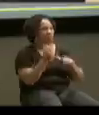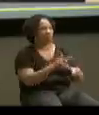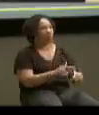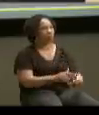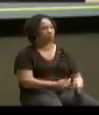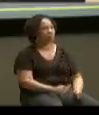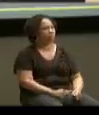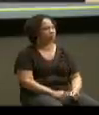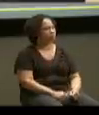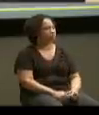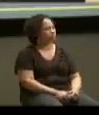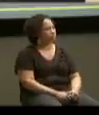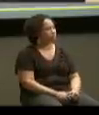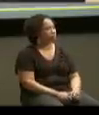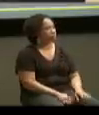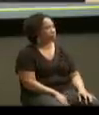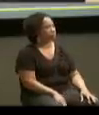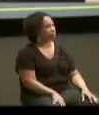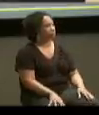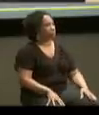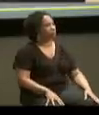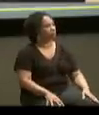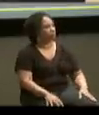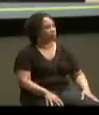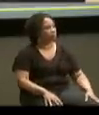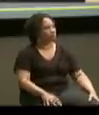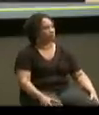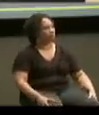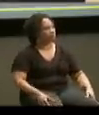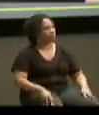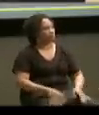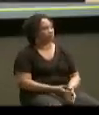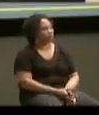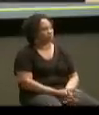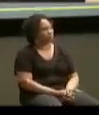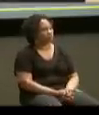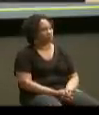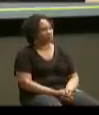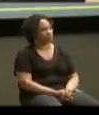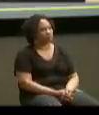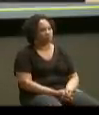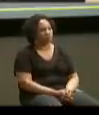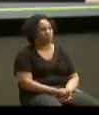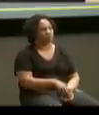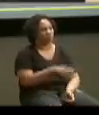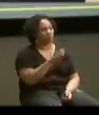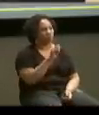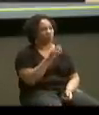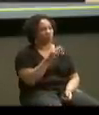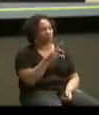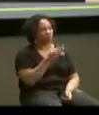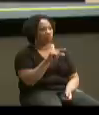SO I THINK -- >> ONE MORE QUESTION?